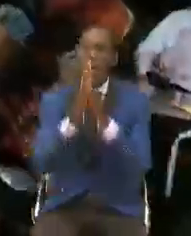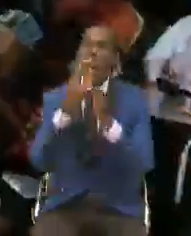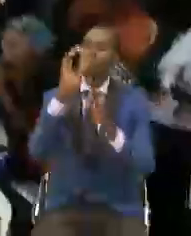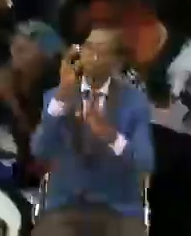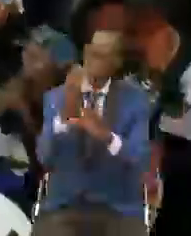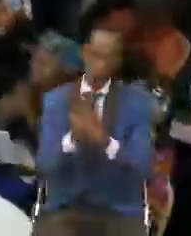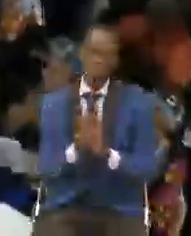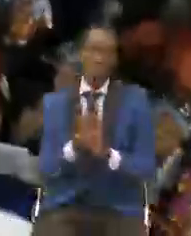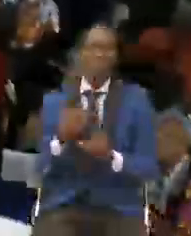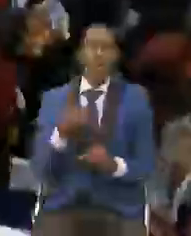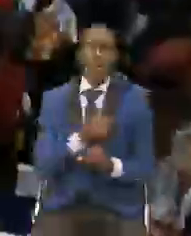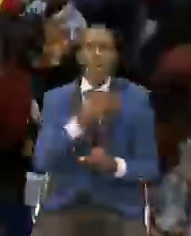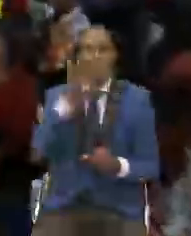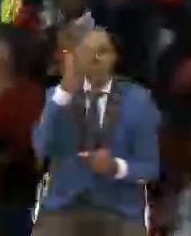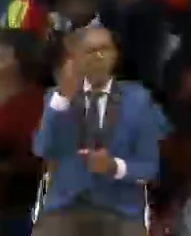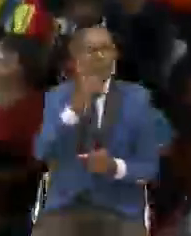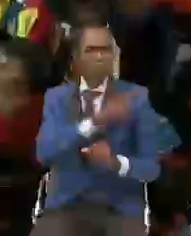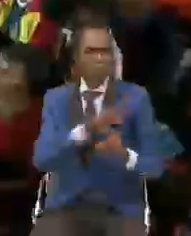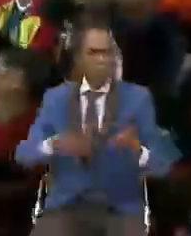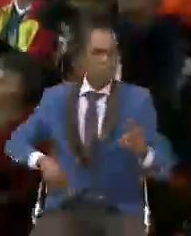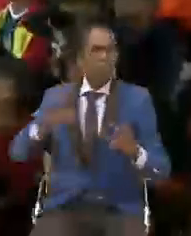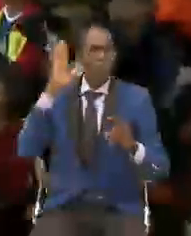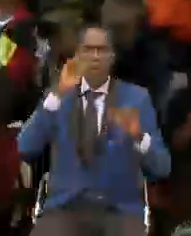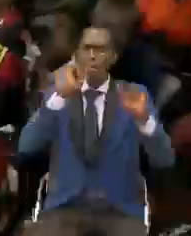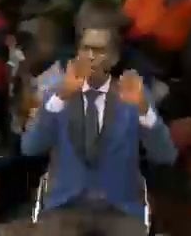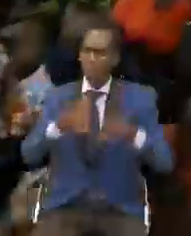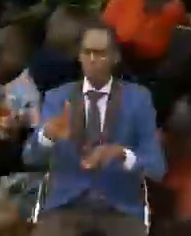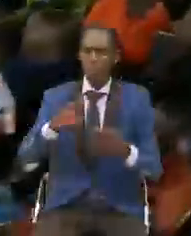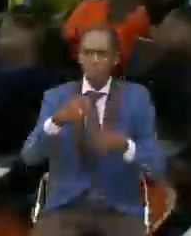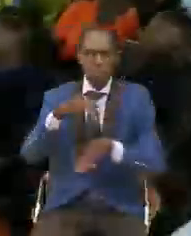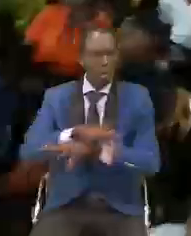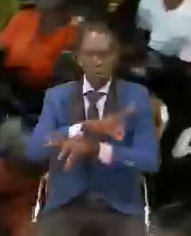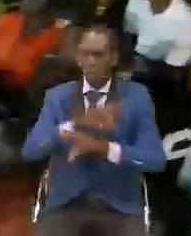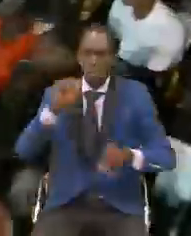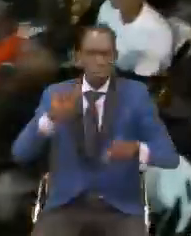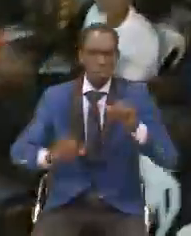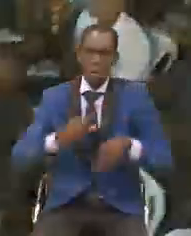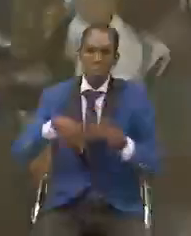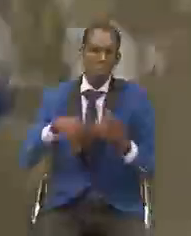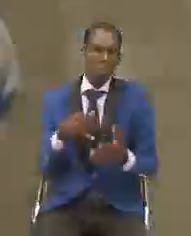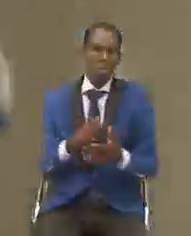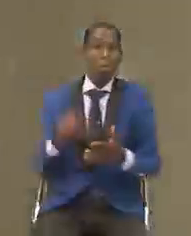that everyone that has case received we know the lord is going to bless you tonight there's